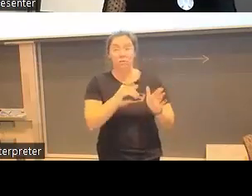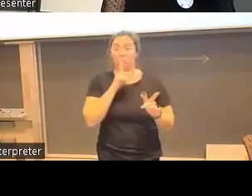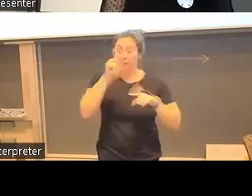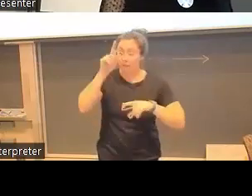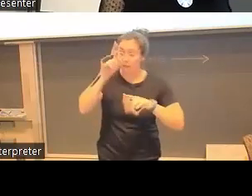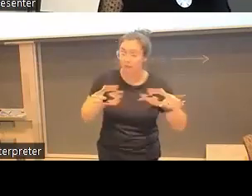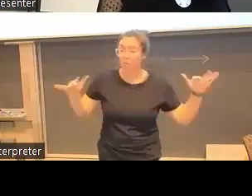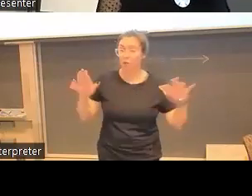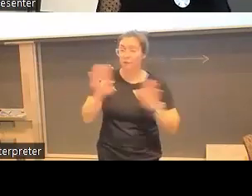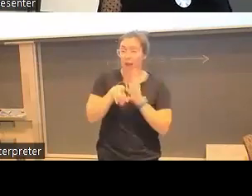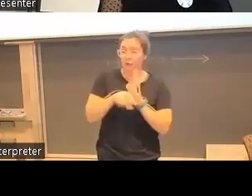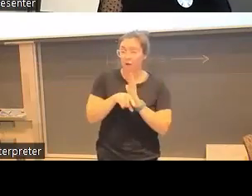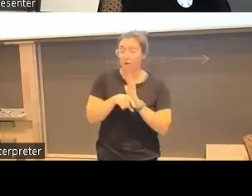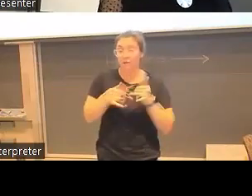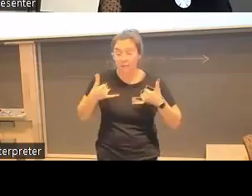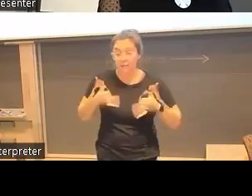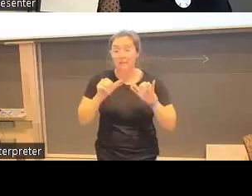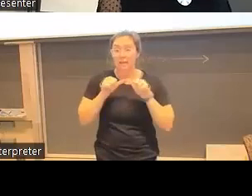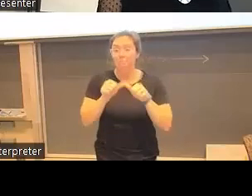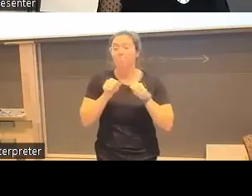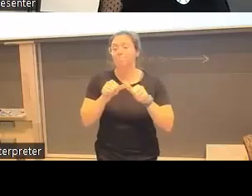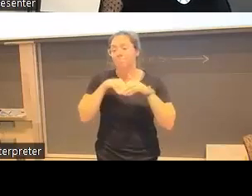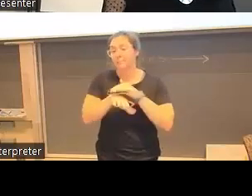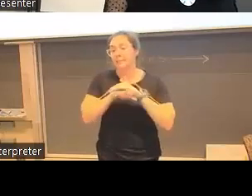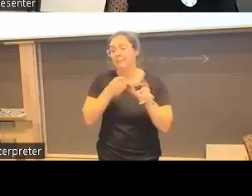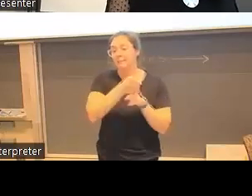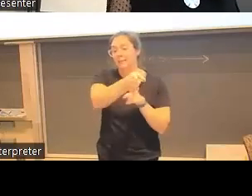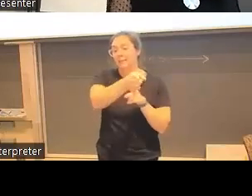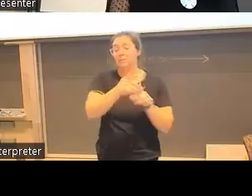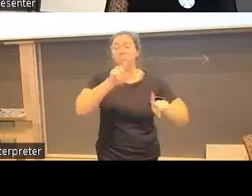were and still are entering the workforce with different learning needs communication